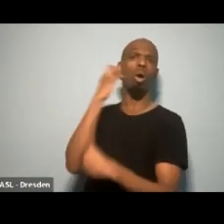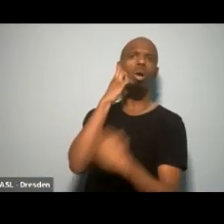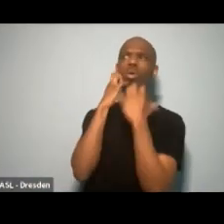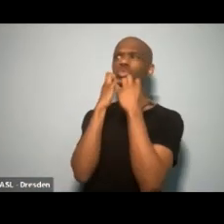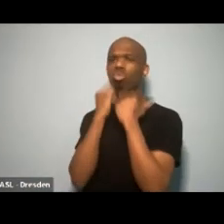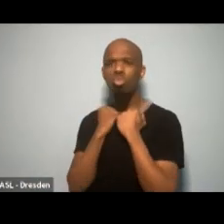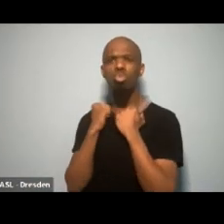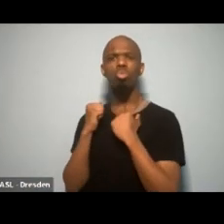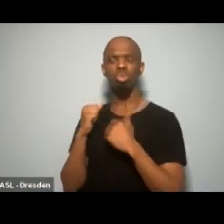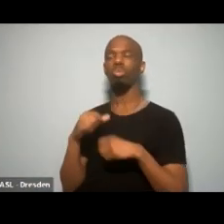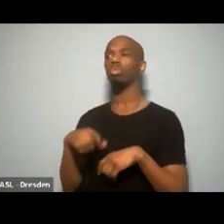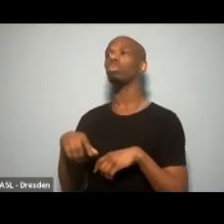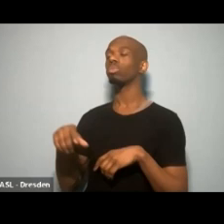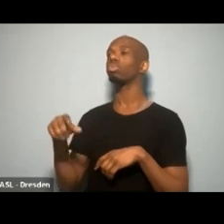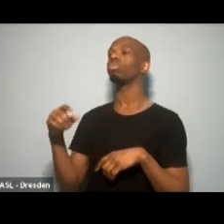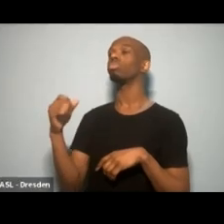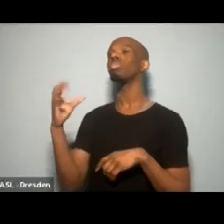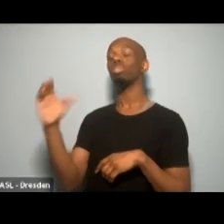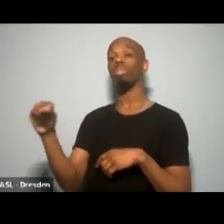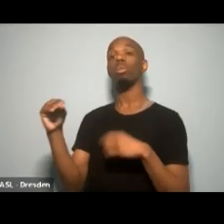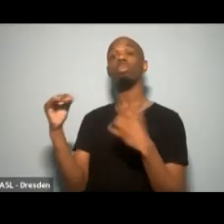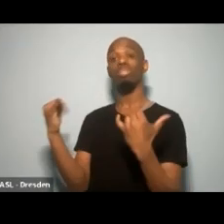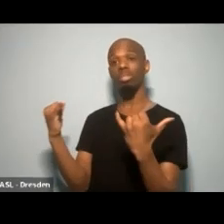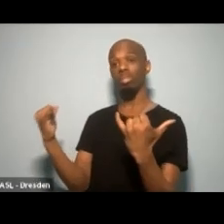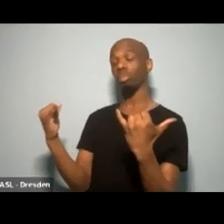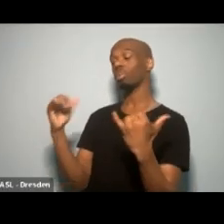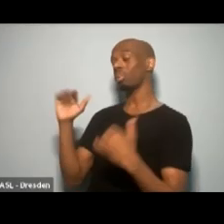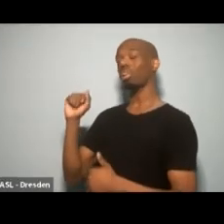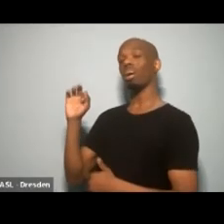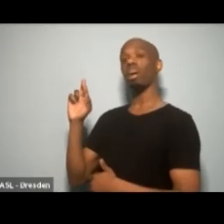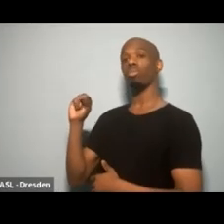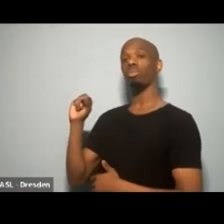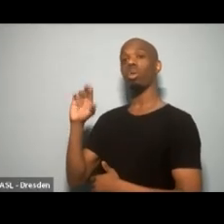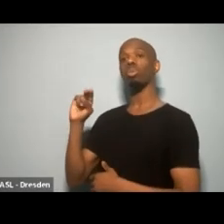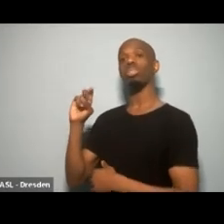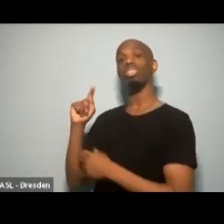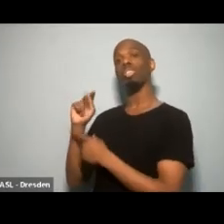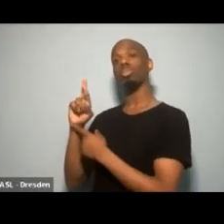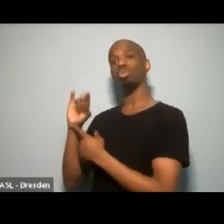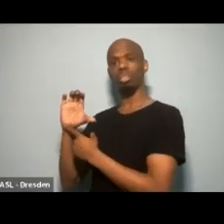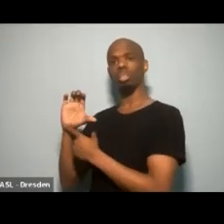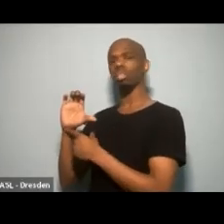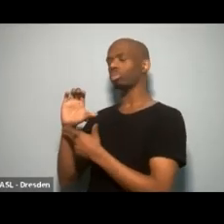in post-colonial Africa and in the post-global pandemic era.